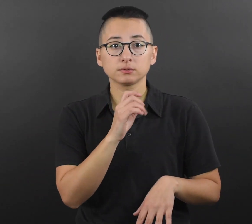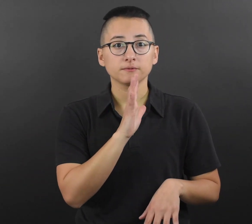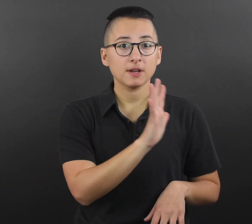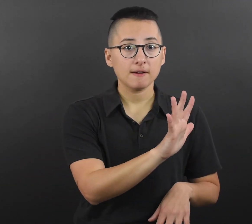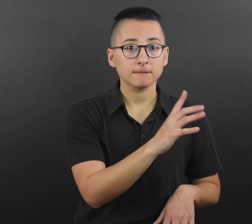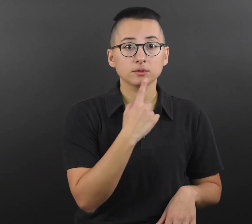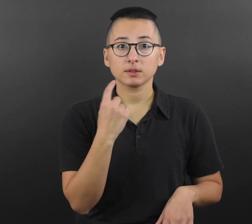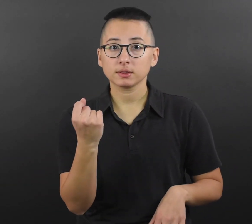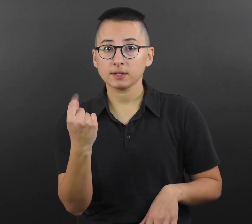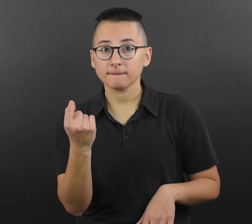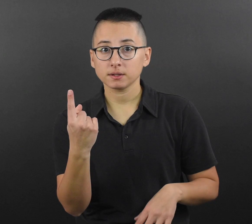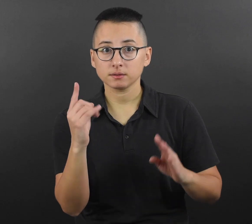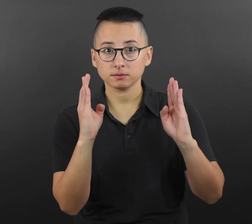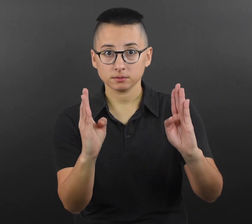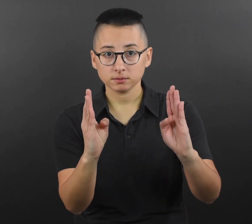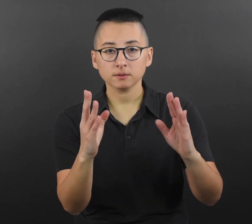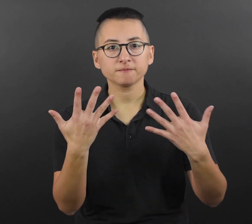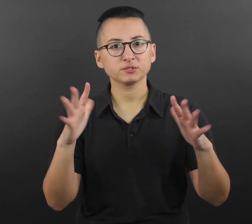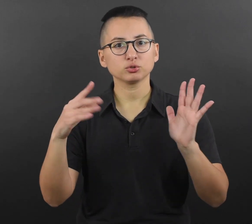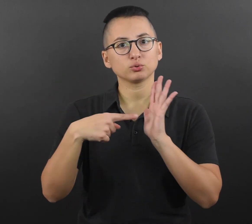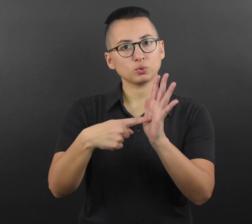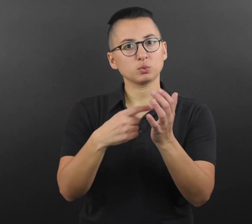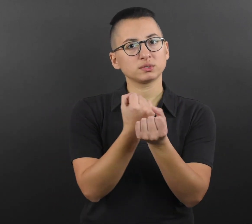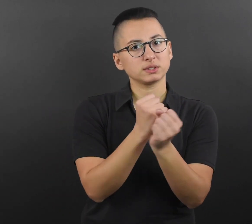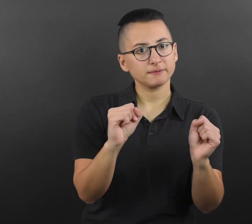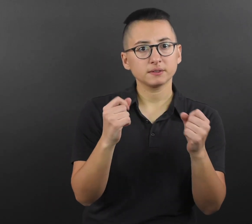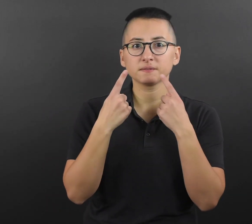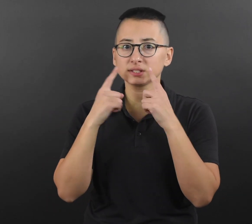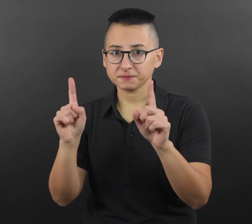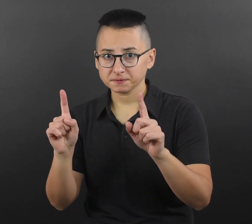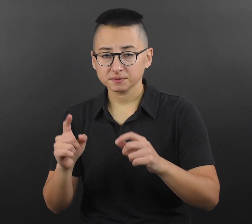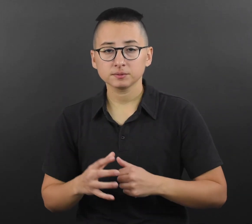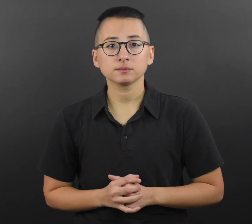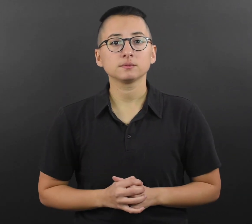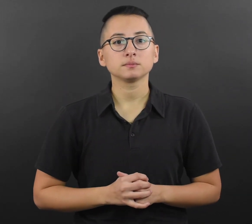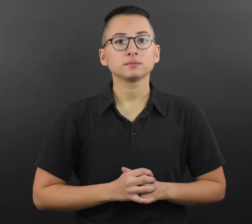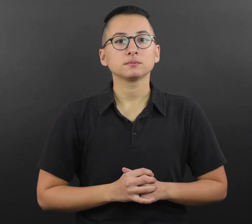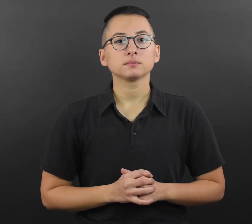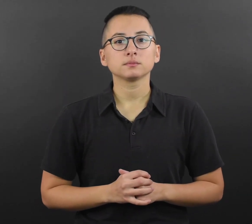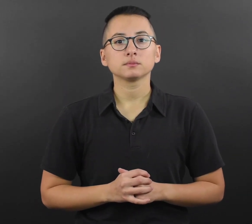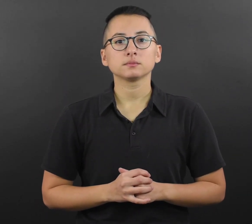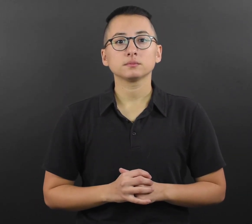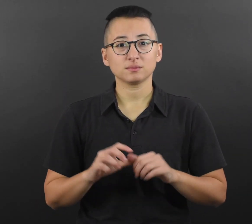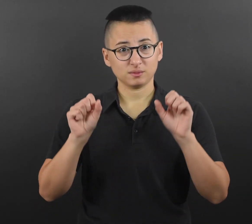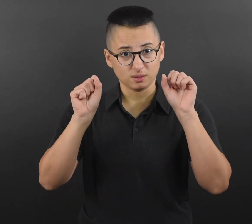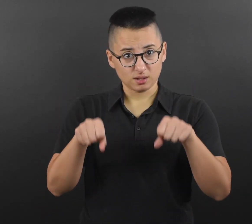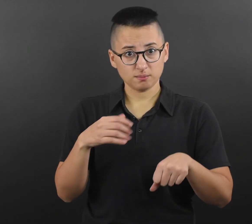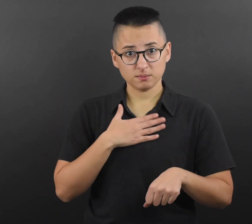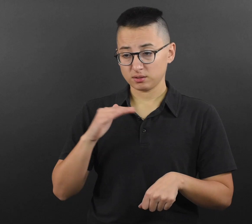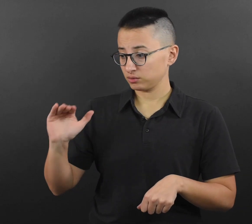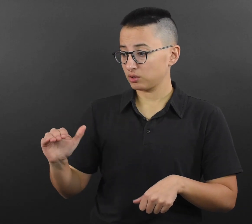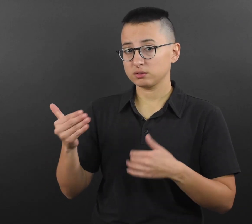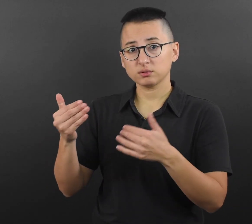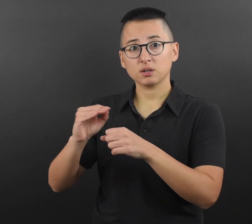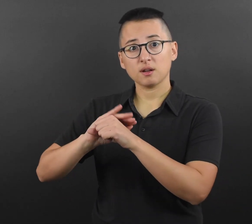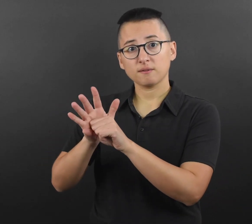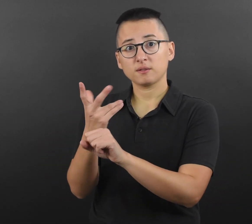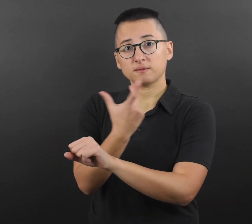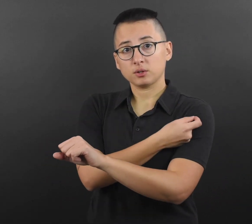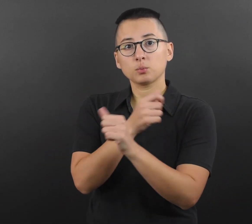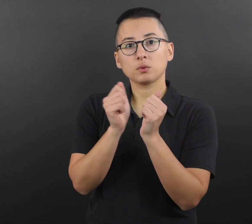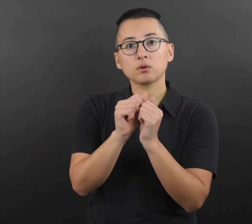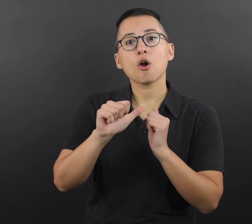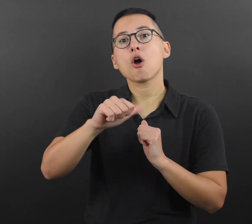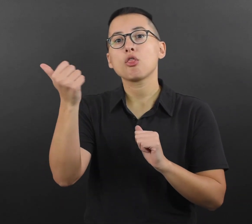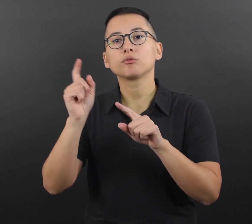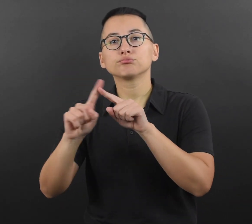has been shown to be safe and effective. • Can my child get their COVID-19 shot